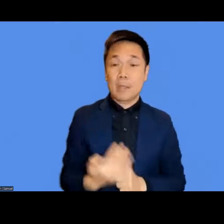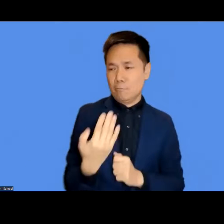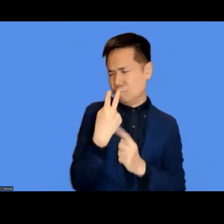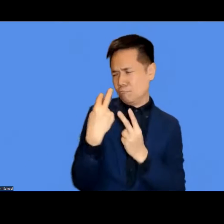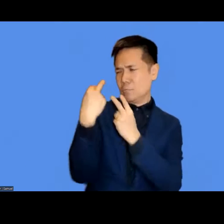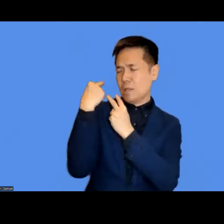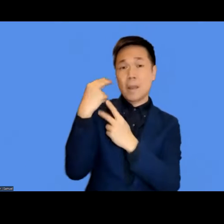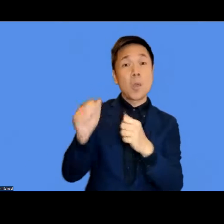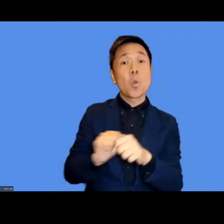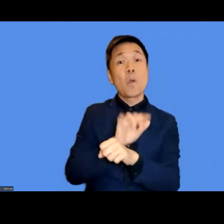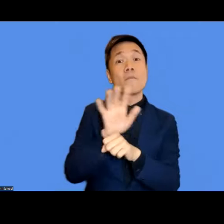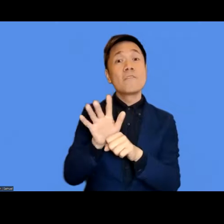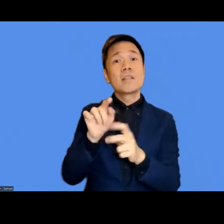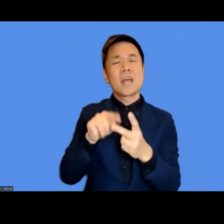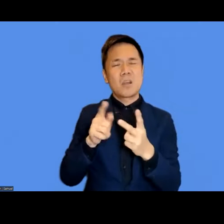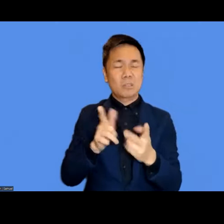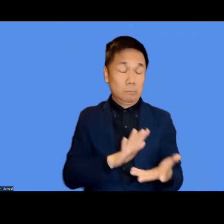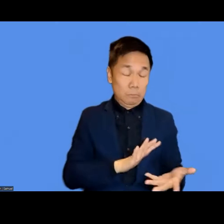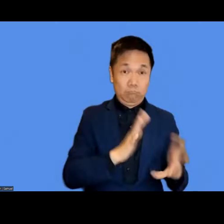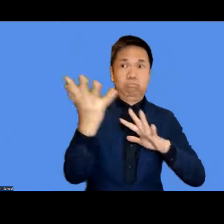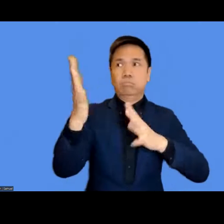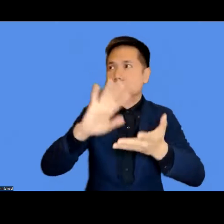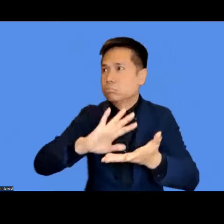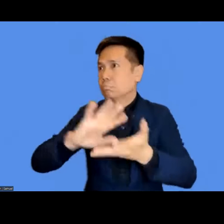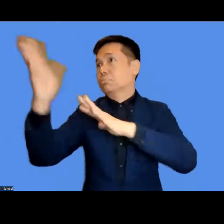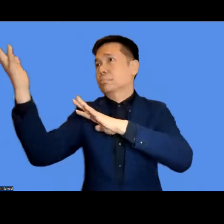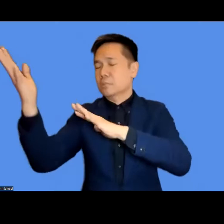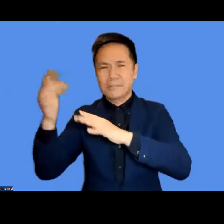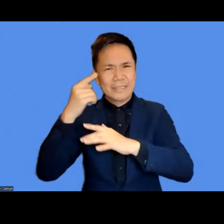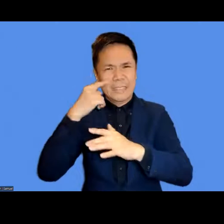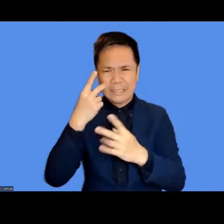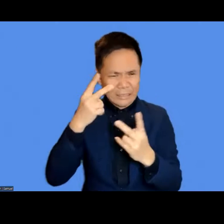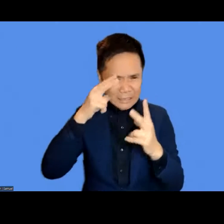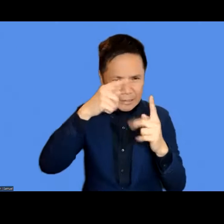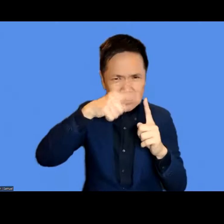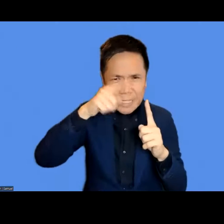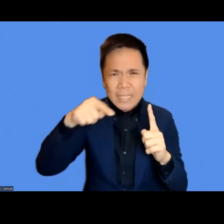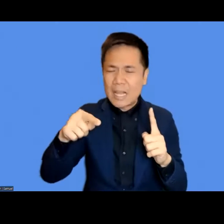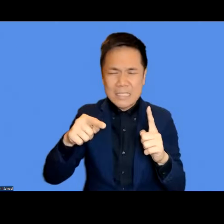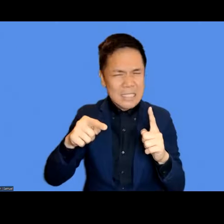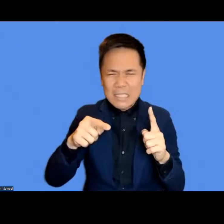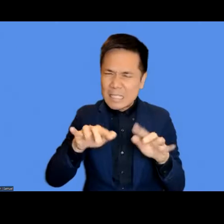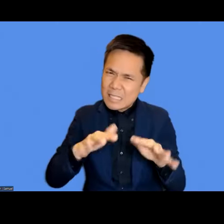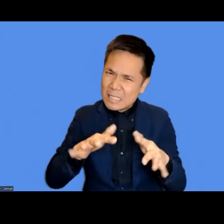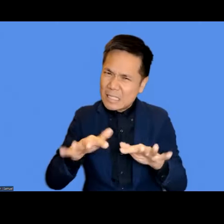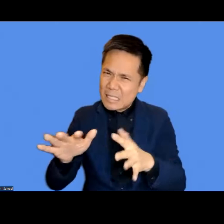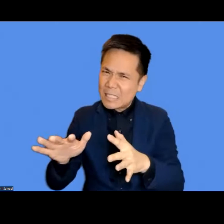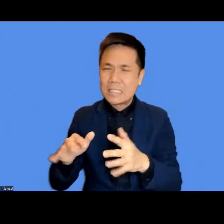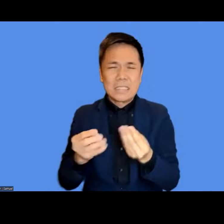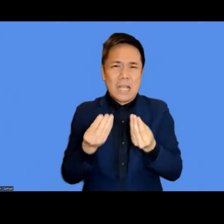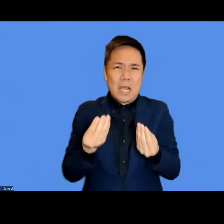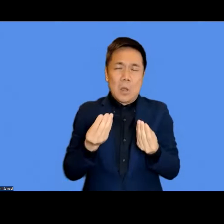humanitarian crises that the lack of data has resulted in poor policy discussions and